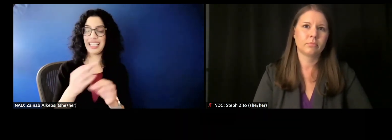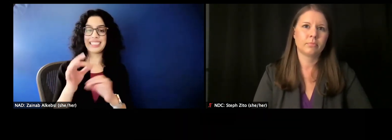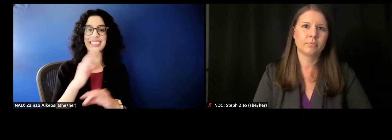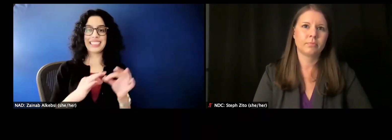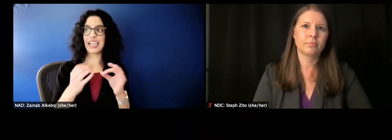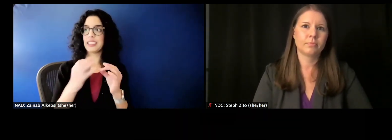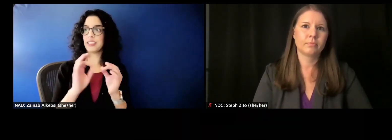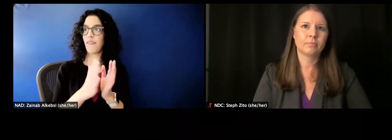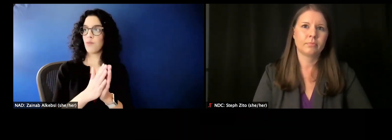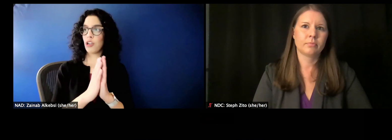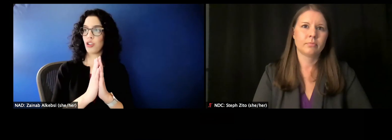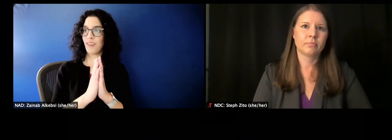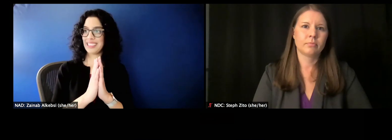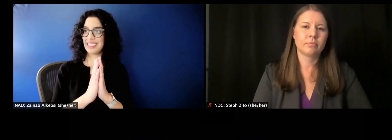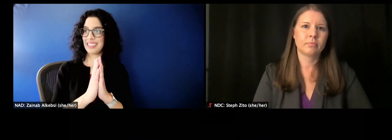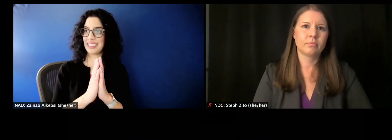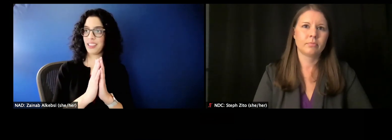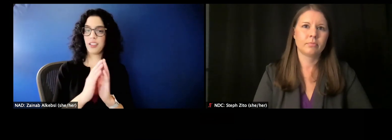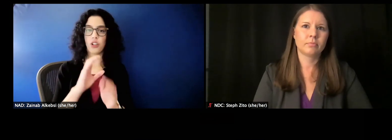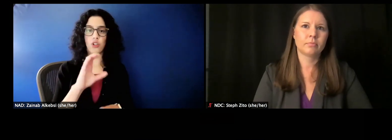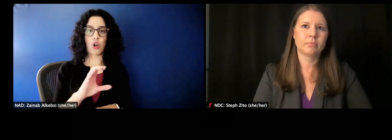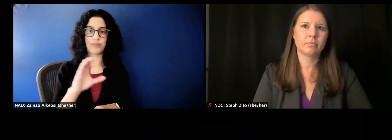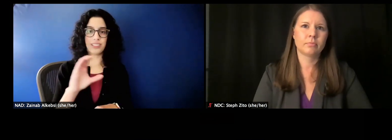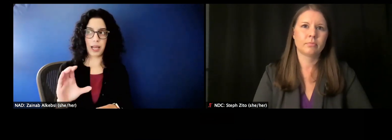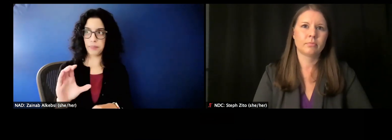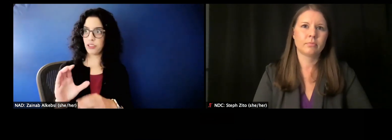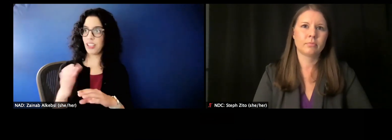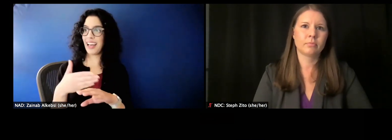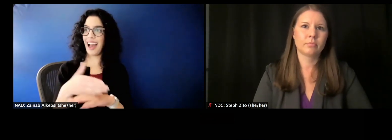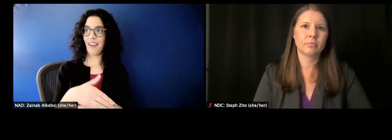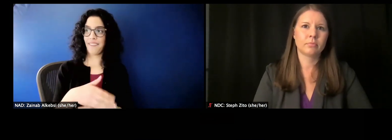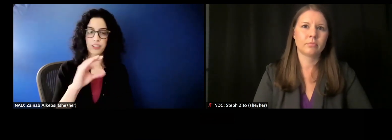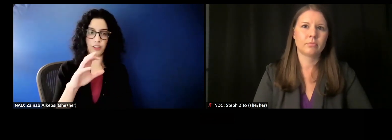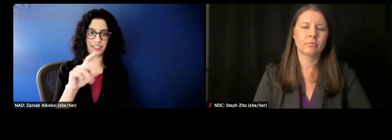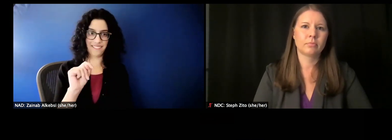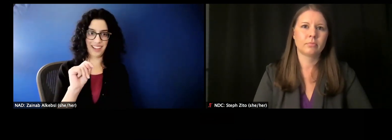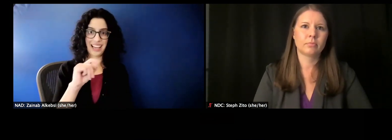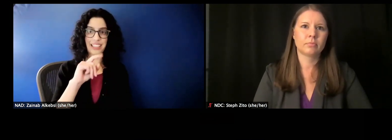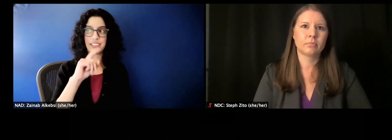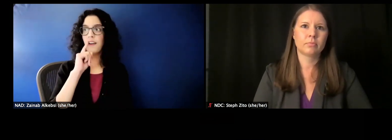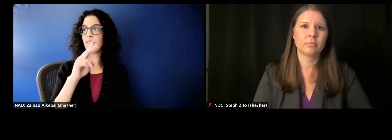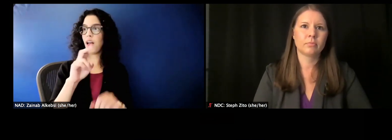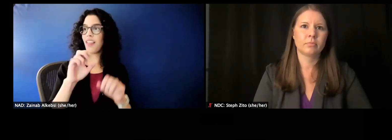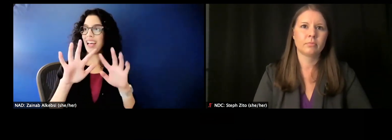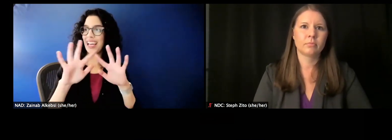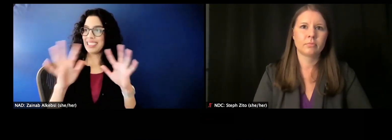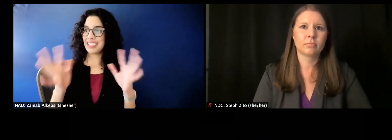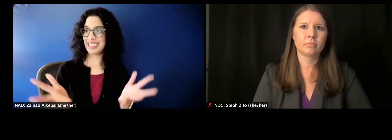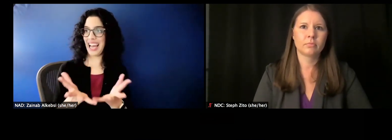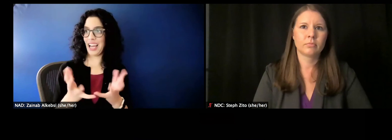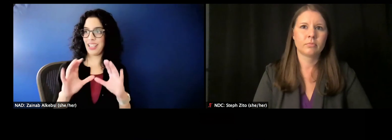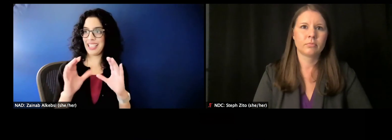of requesting closed captioning after the fact for the entire class?